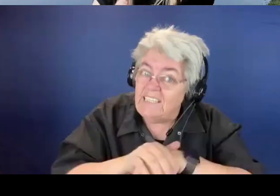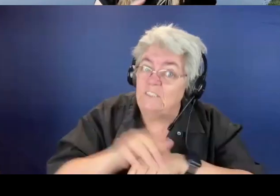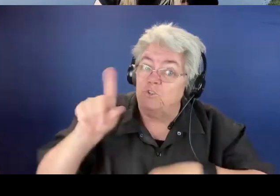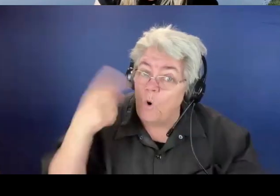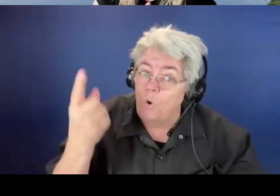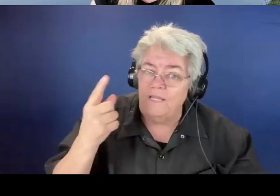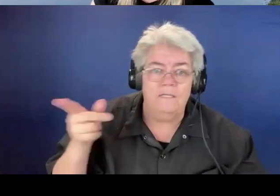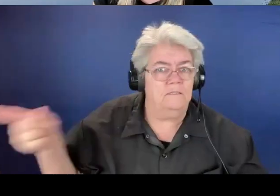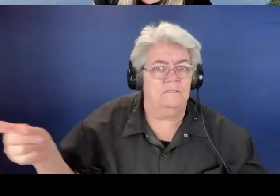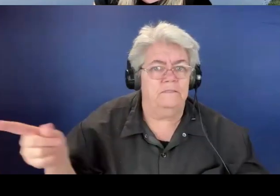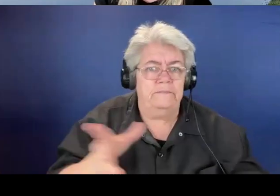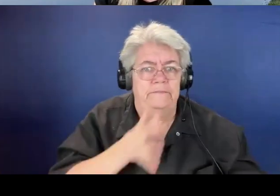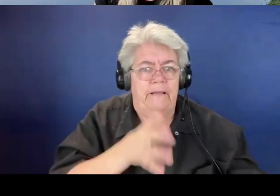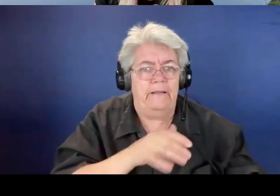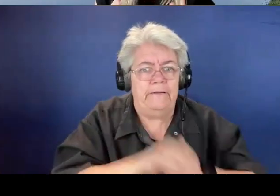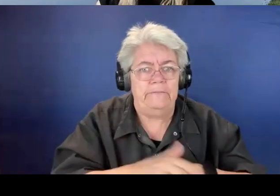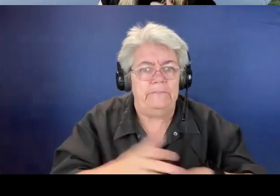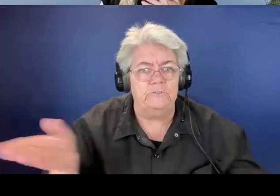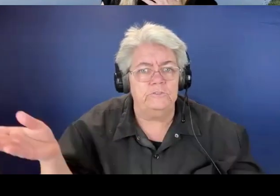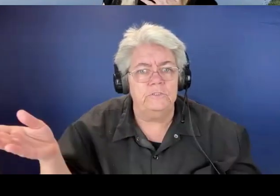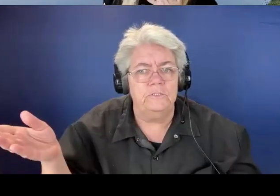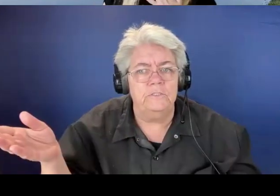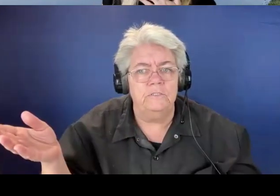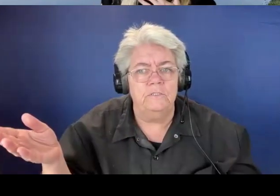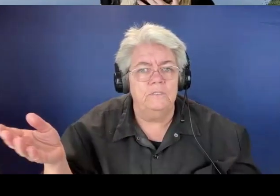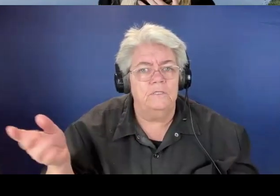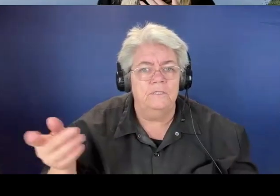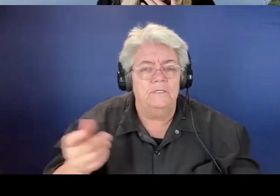If they are not strong English speakers, they're not speaking with the best model